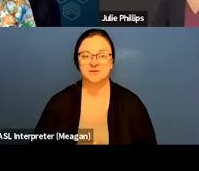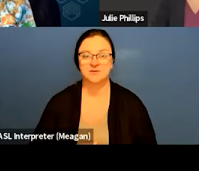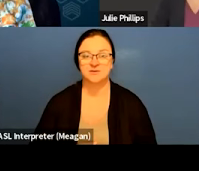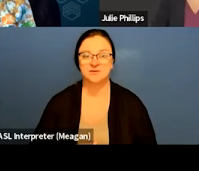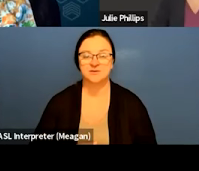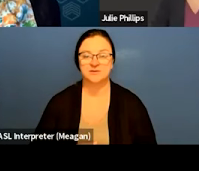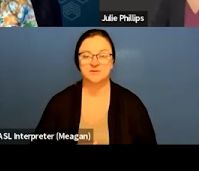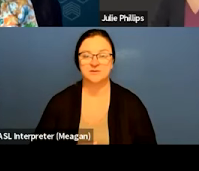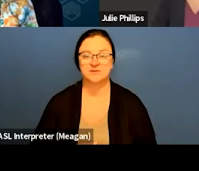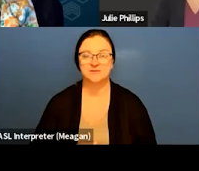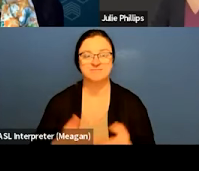And next slide, please.